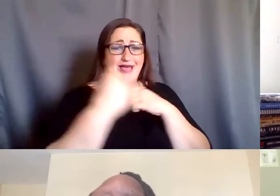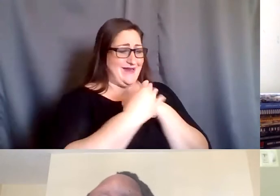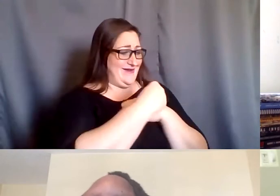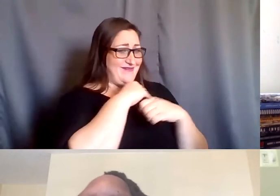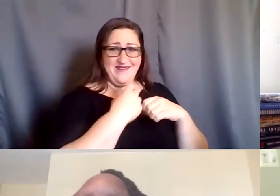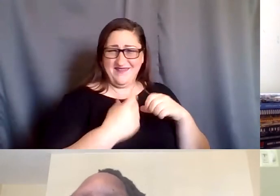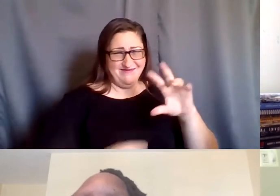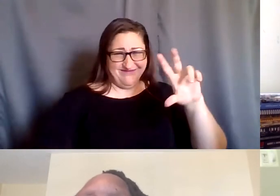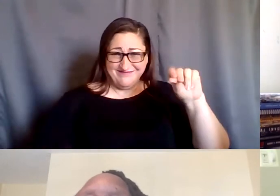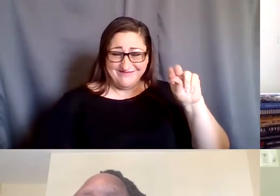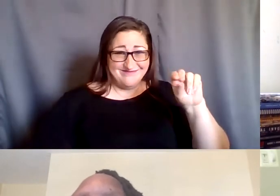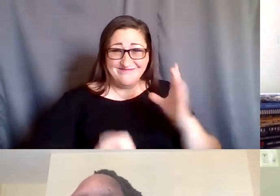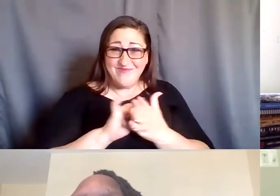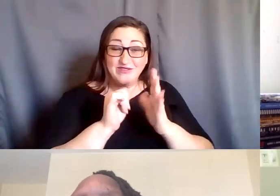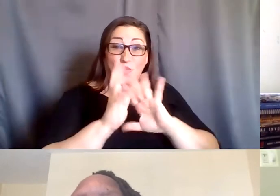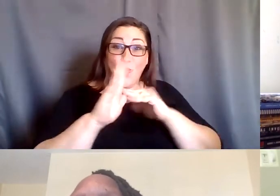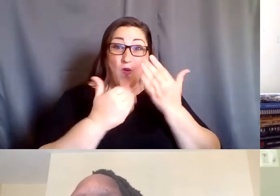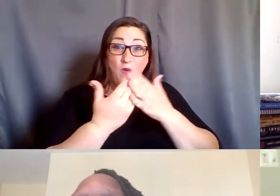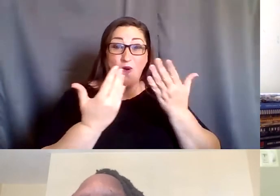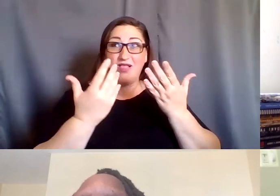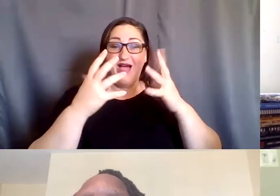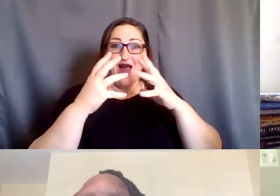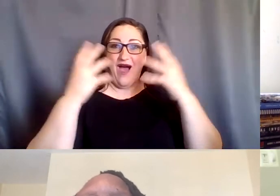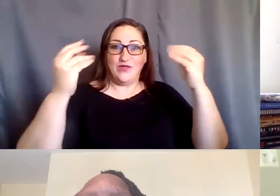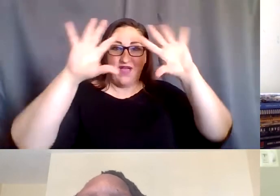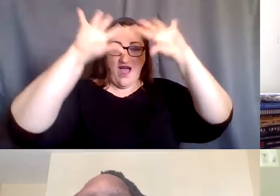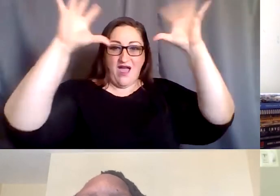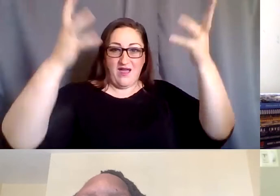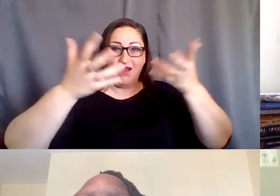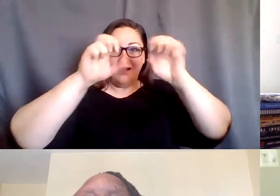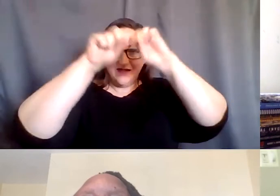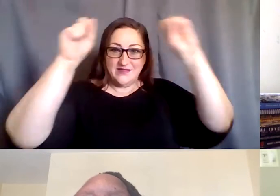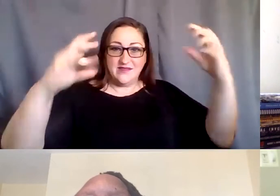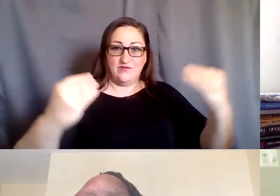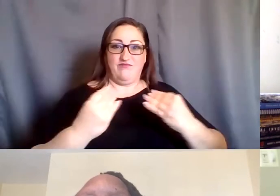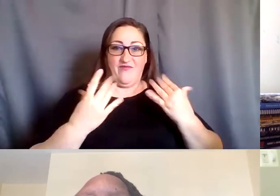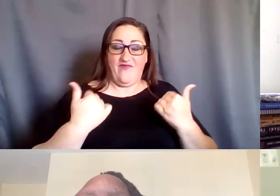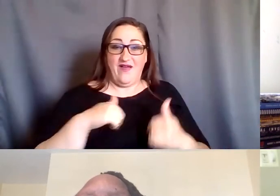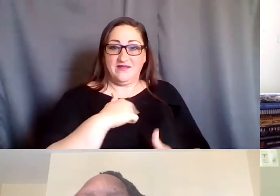And especially when it comes to voting and disability, accessibility